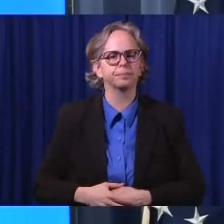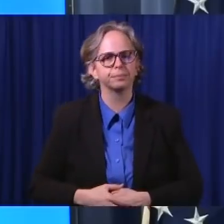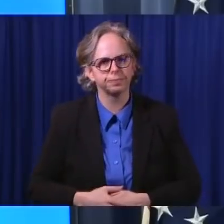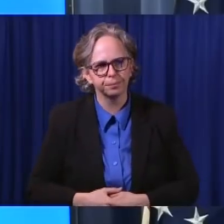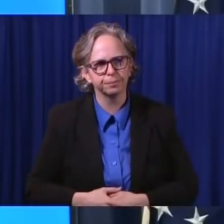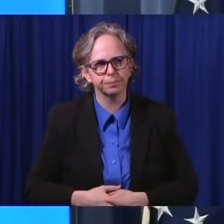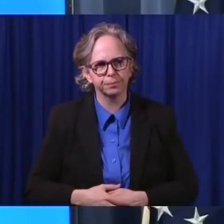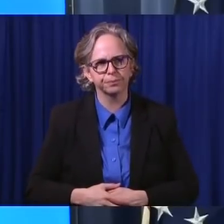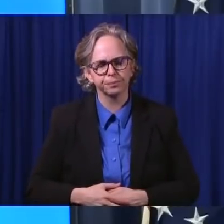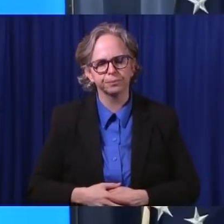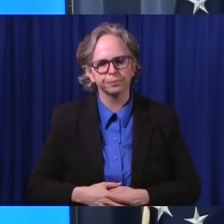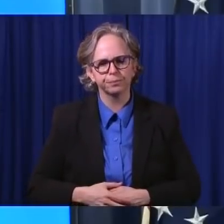HOSPITAL FOR TWO MONTHS. ERIC,